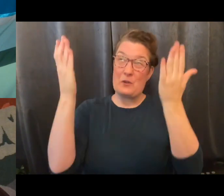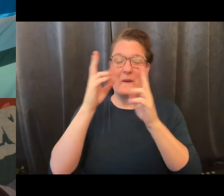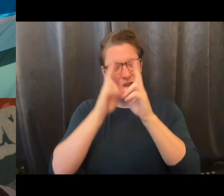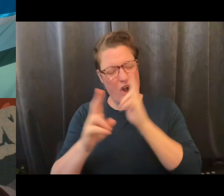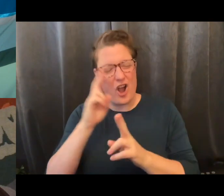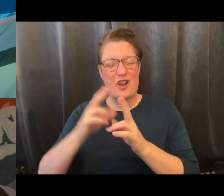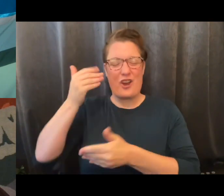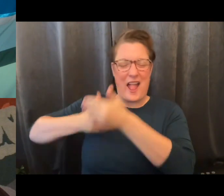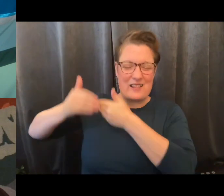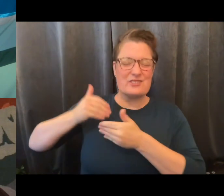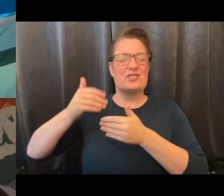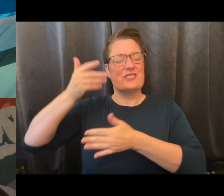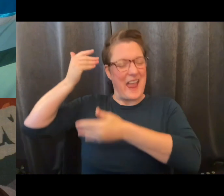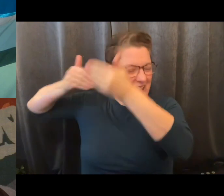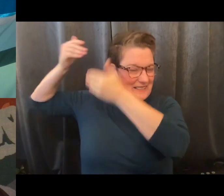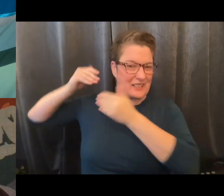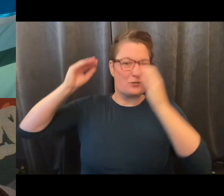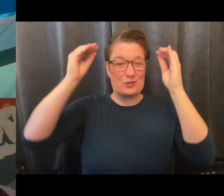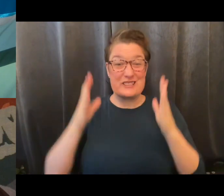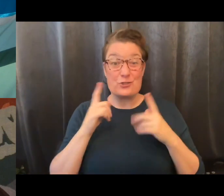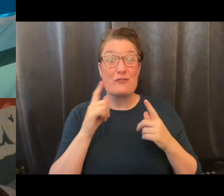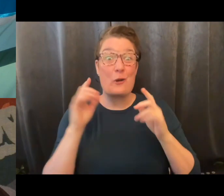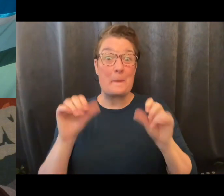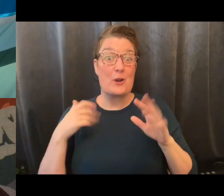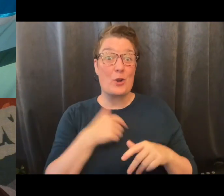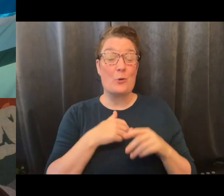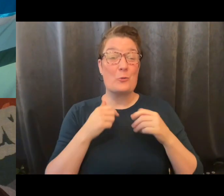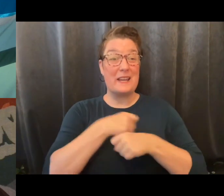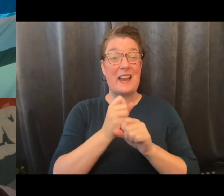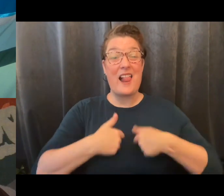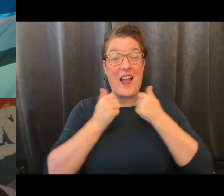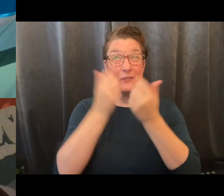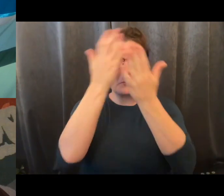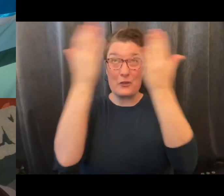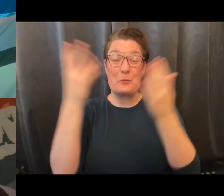For the miracle we have enlivened with you, both when it comes with ease and when we work through resistance.